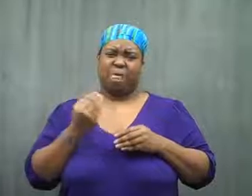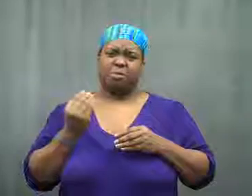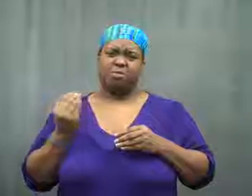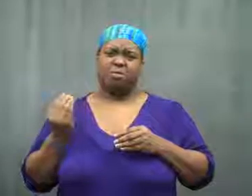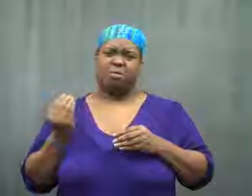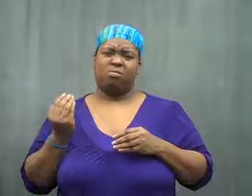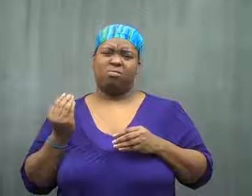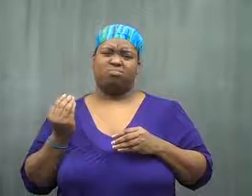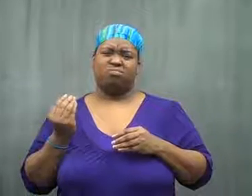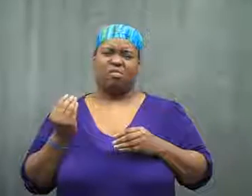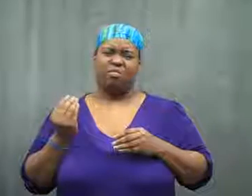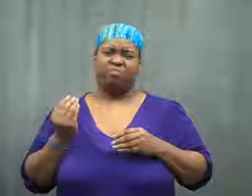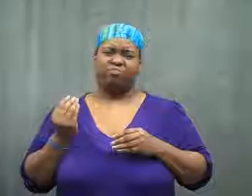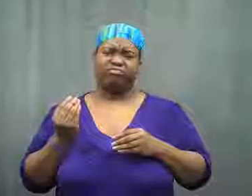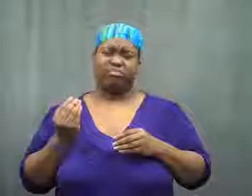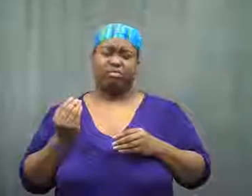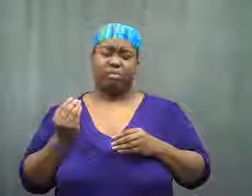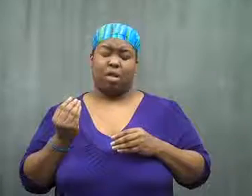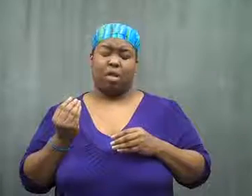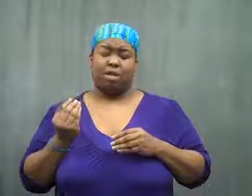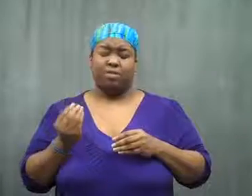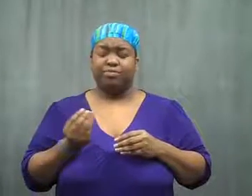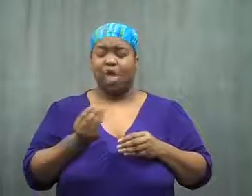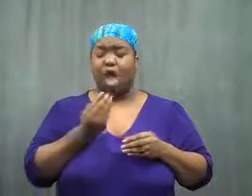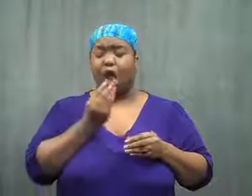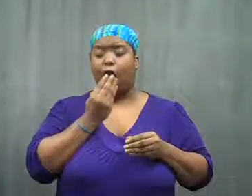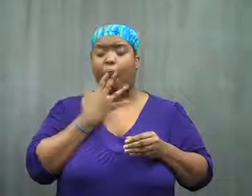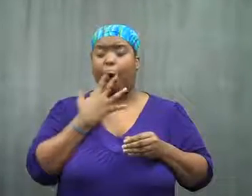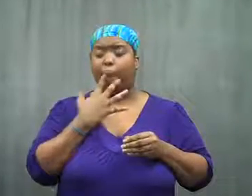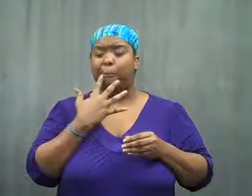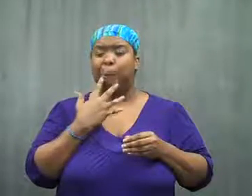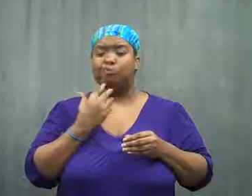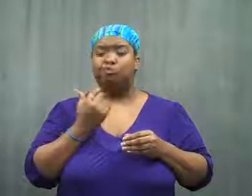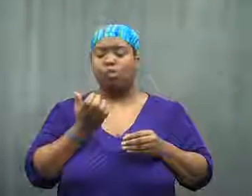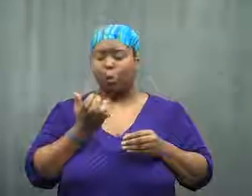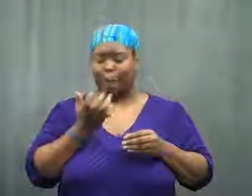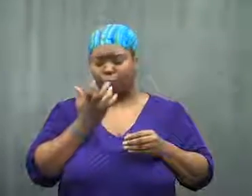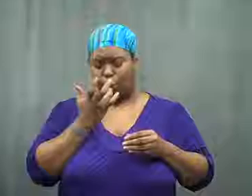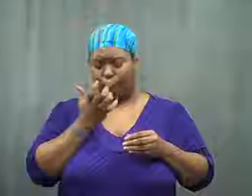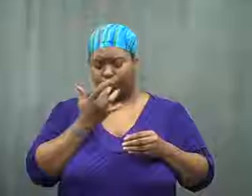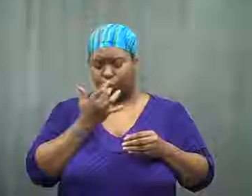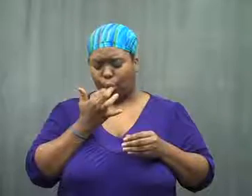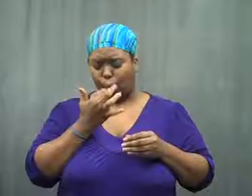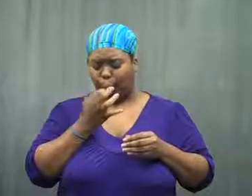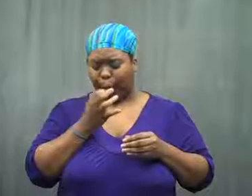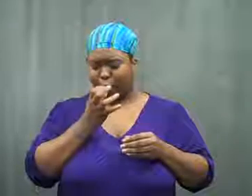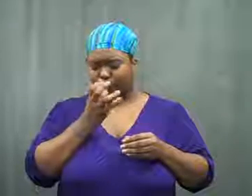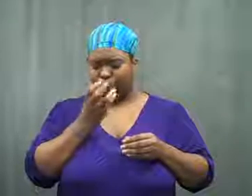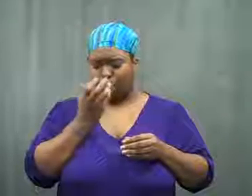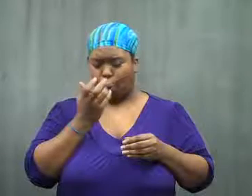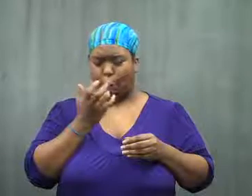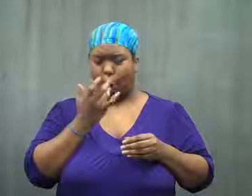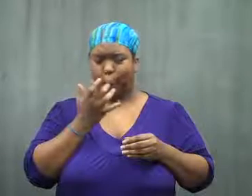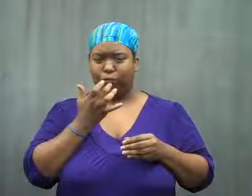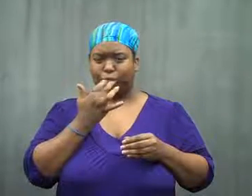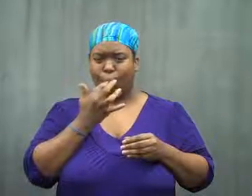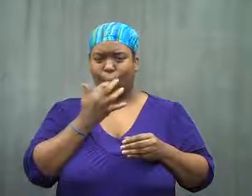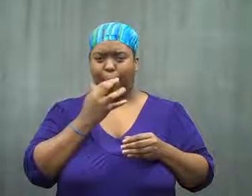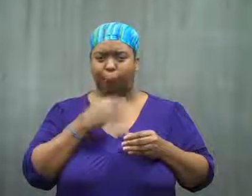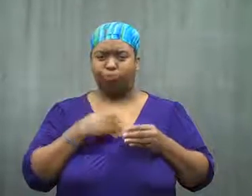I puzzled over it as I held up my fry, ate it, and licked my fingers.